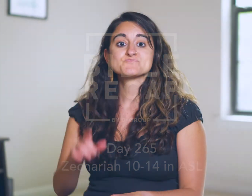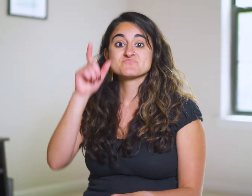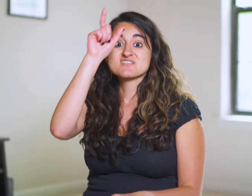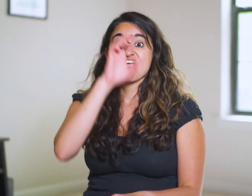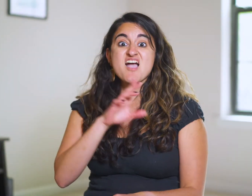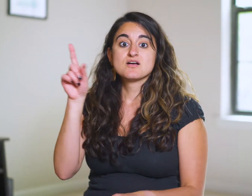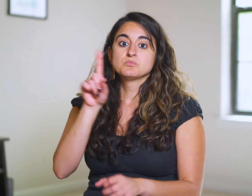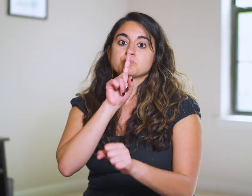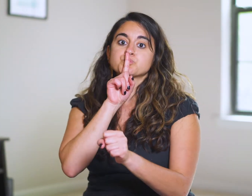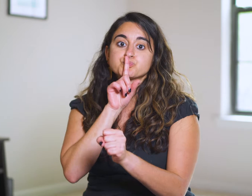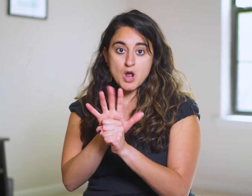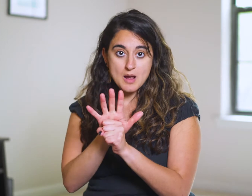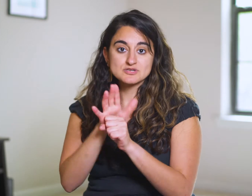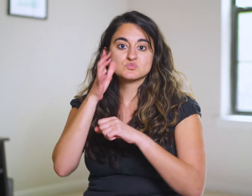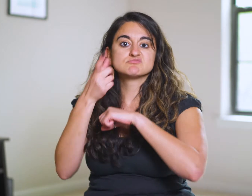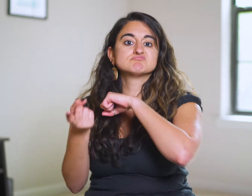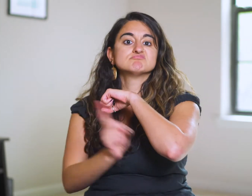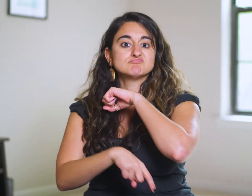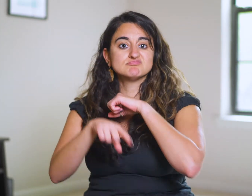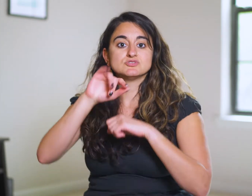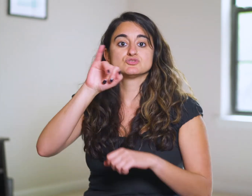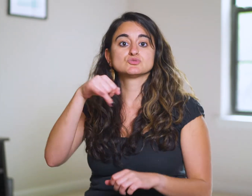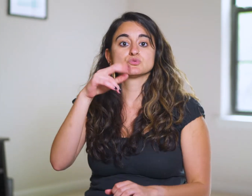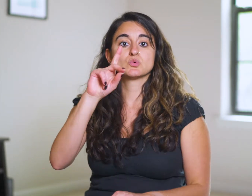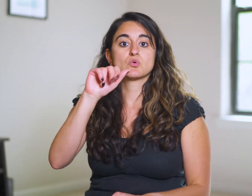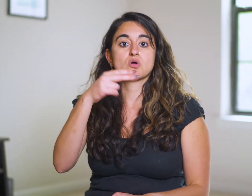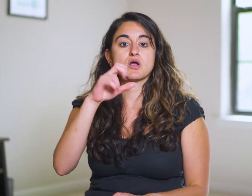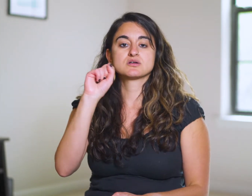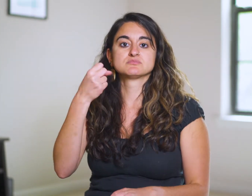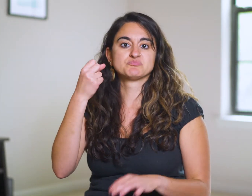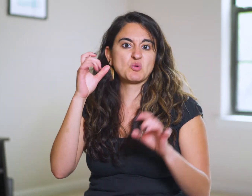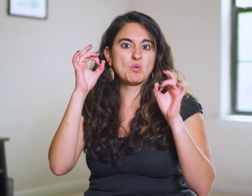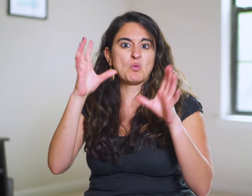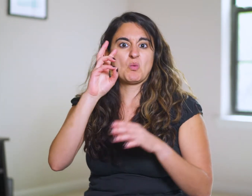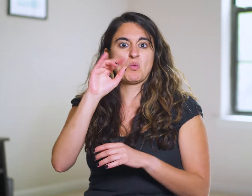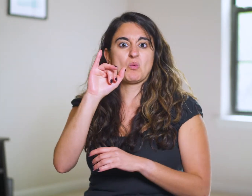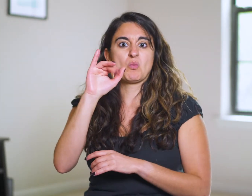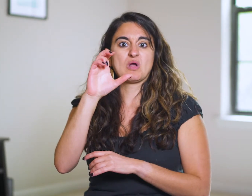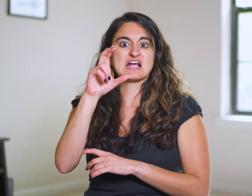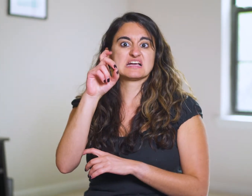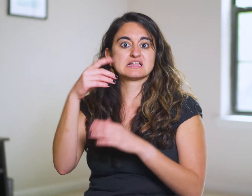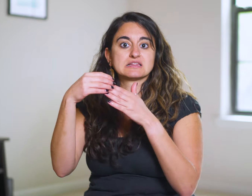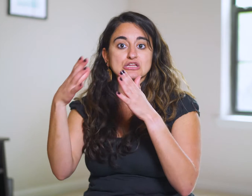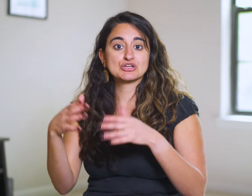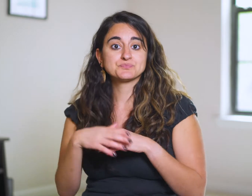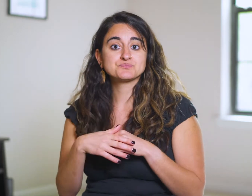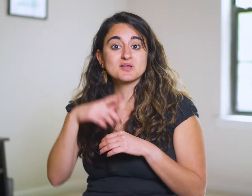God promises to punish Judah’s wicked leaders.